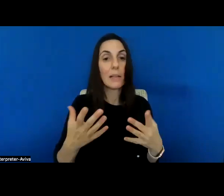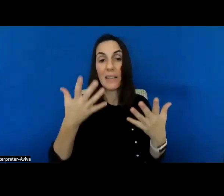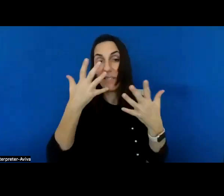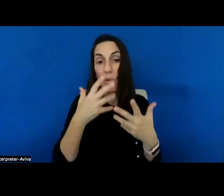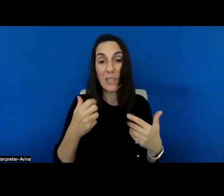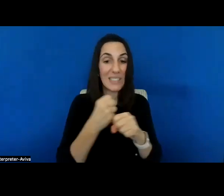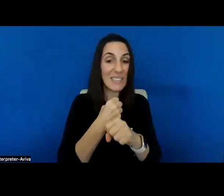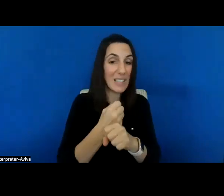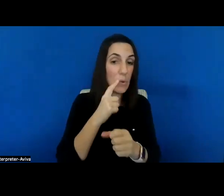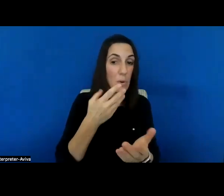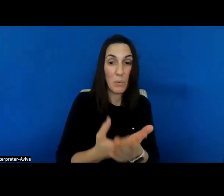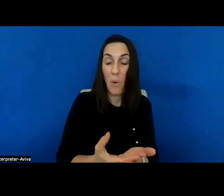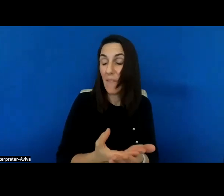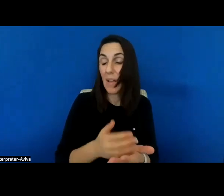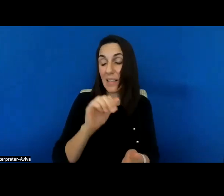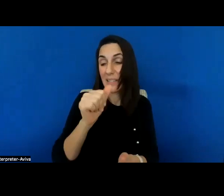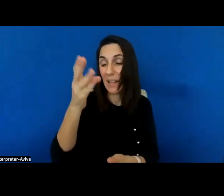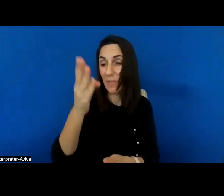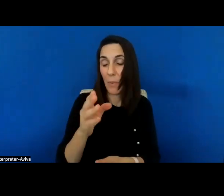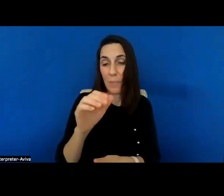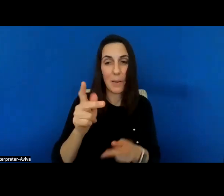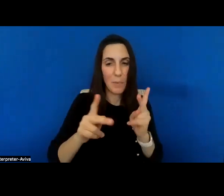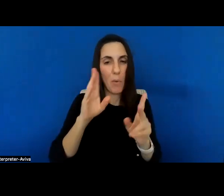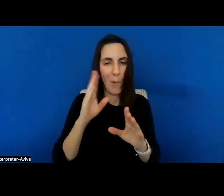are going to die it's something we all have to face eventually.